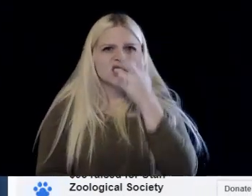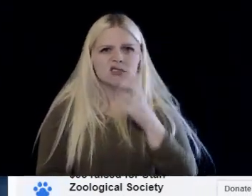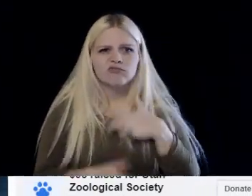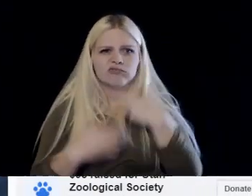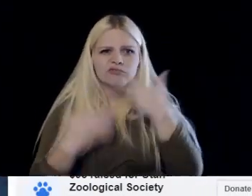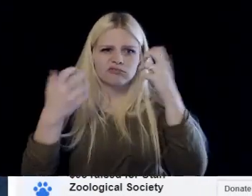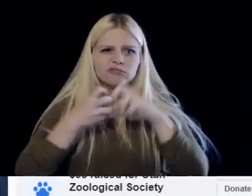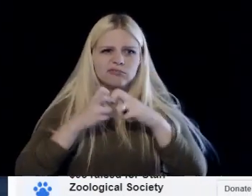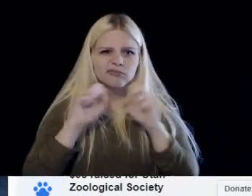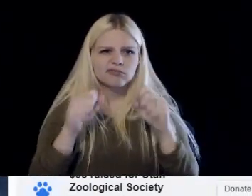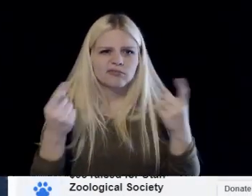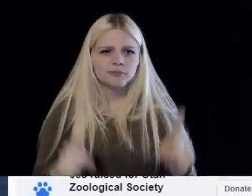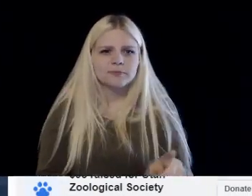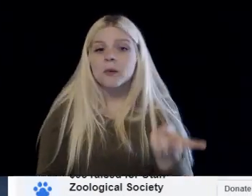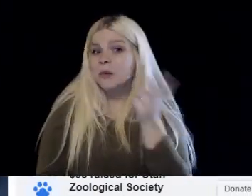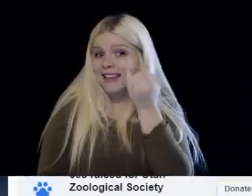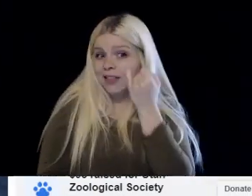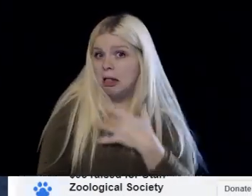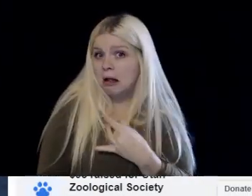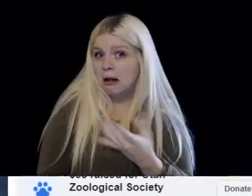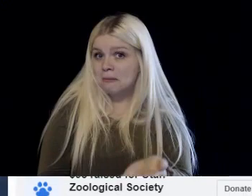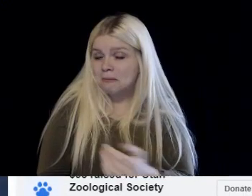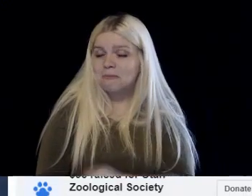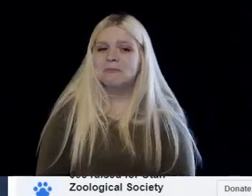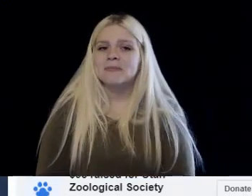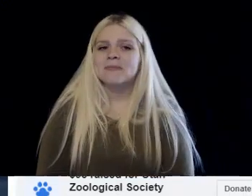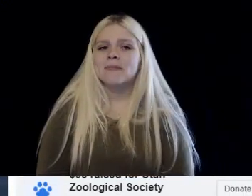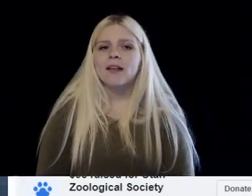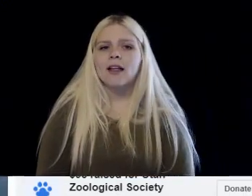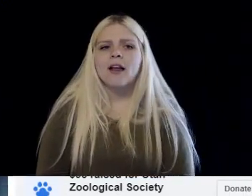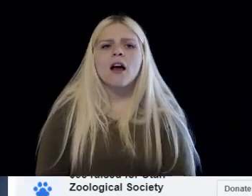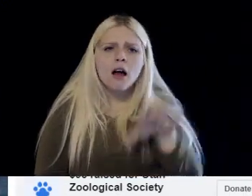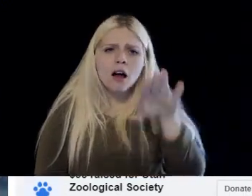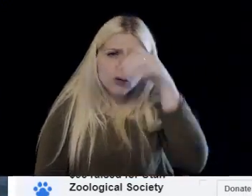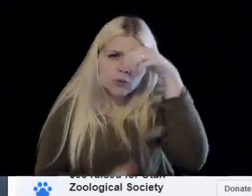our ice treats. You guys remember, this is something you can do for your pets at home.